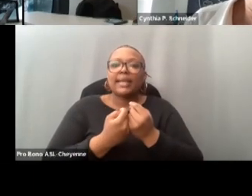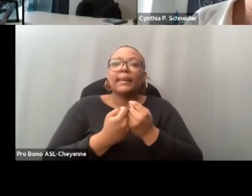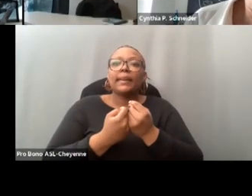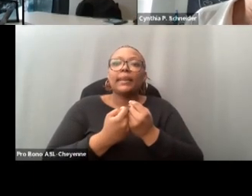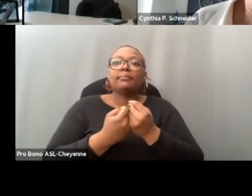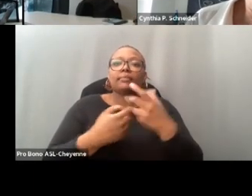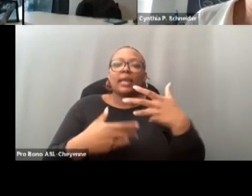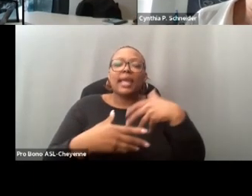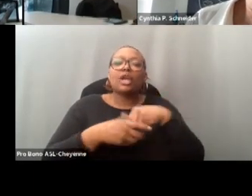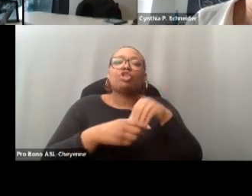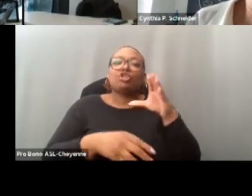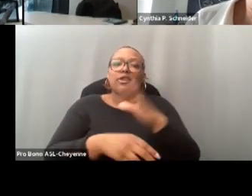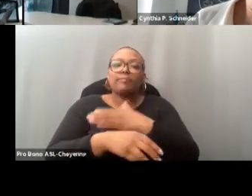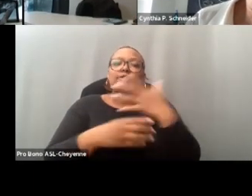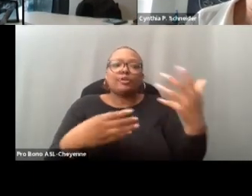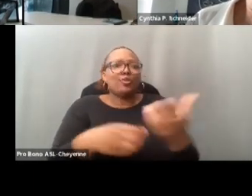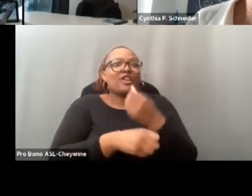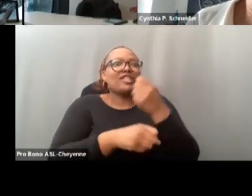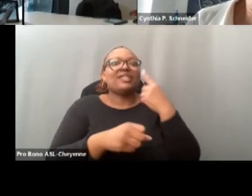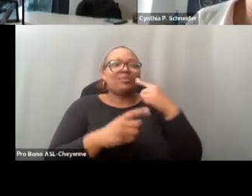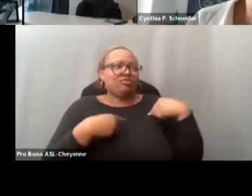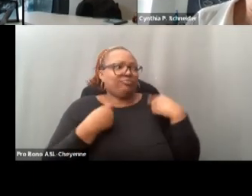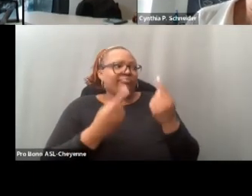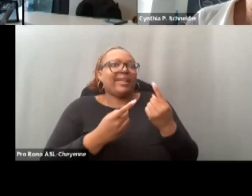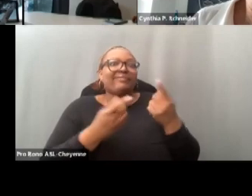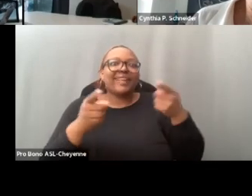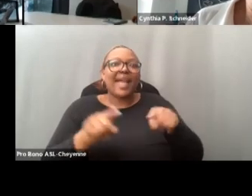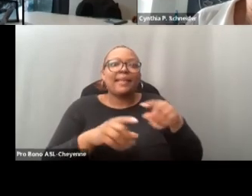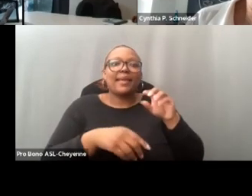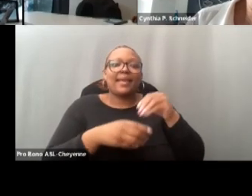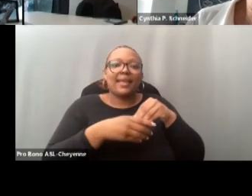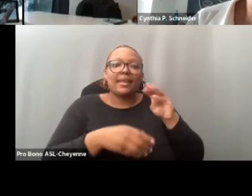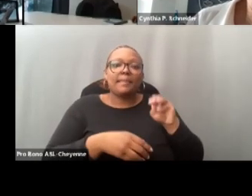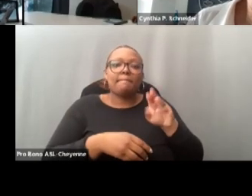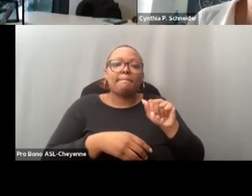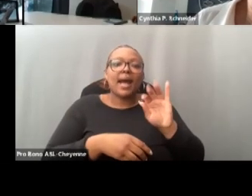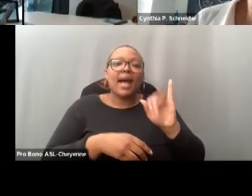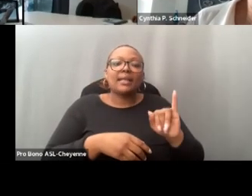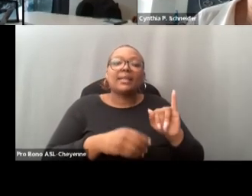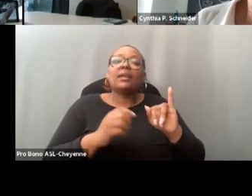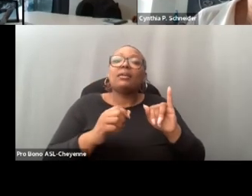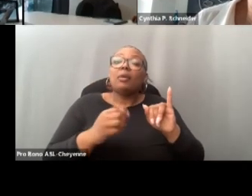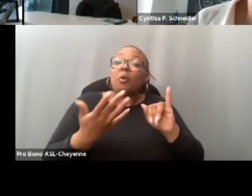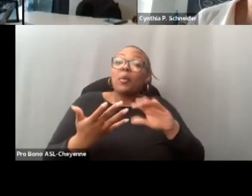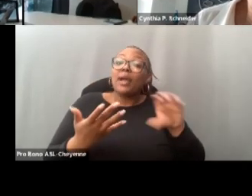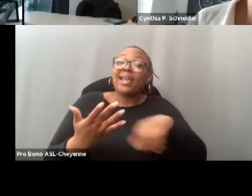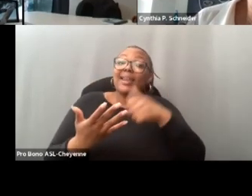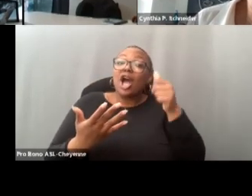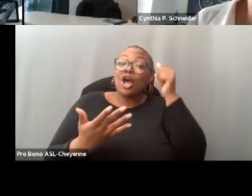to achieve what you have achieved there? And what can other West African countries